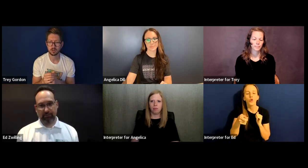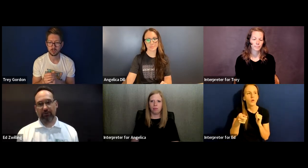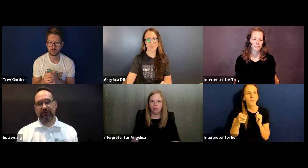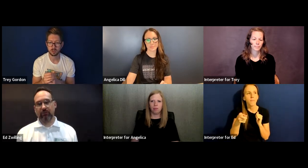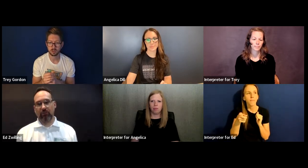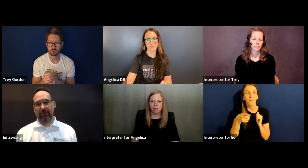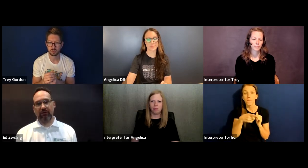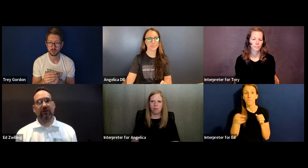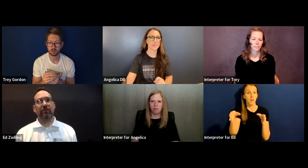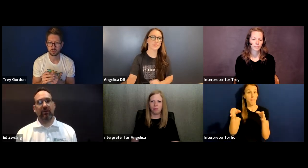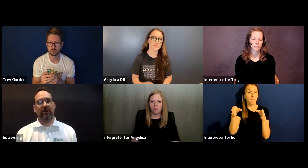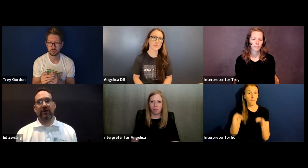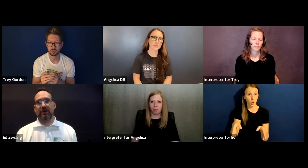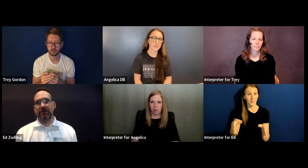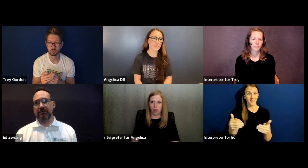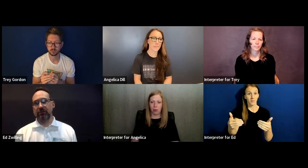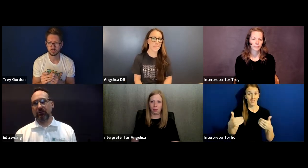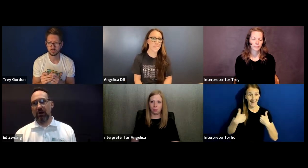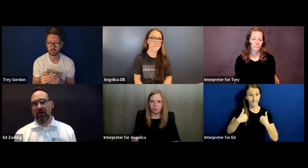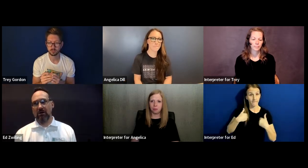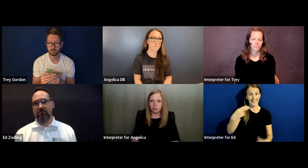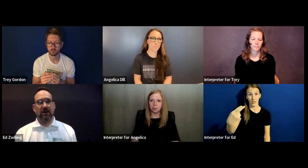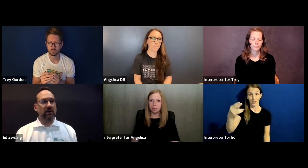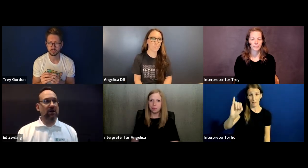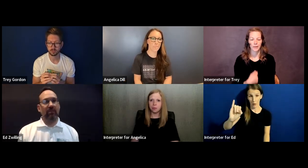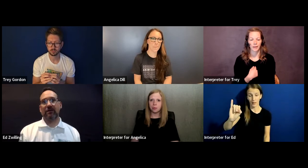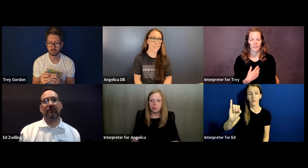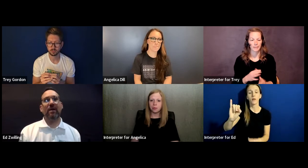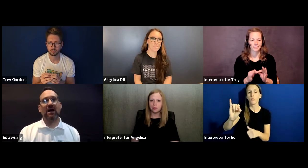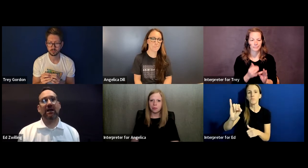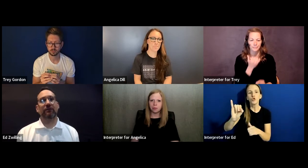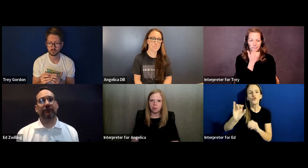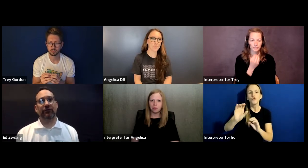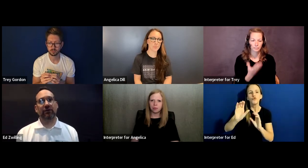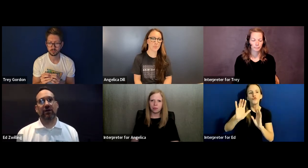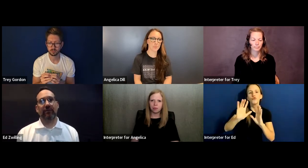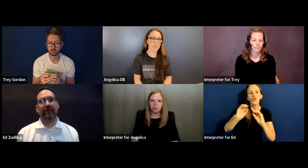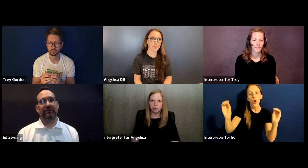person with a hearing impairment to um come out of pocket for your own accommodation